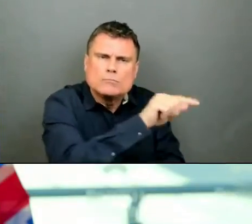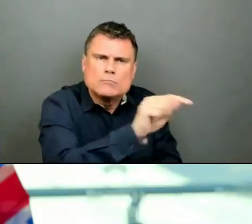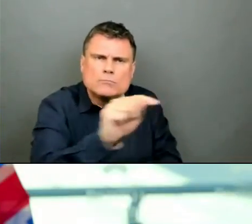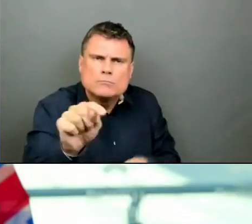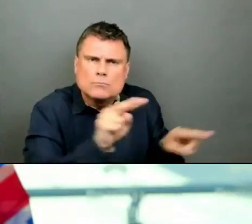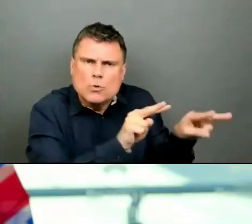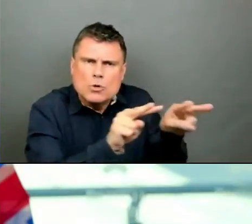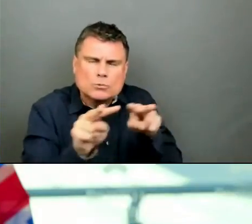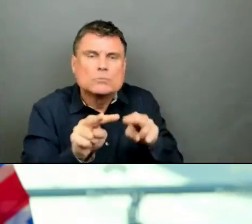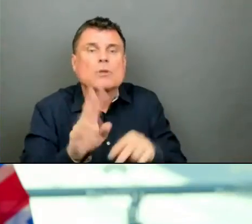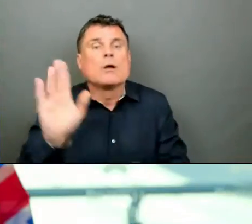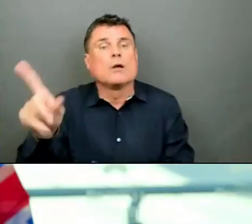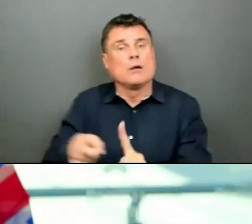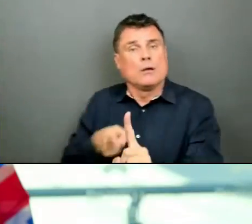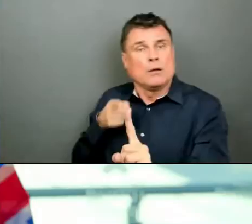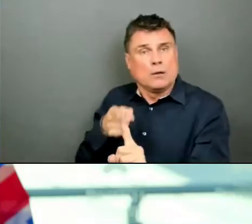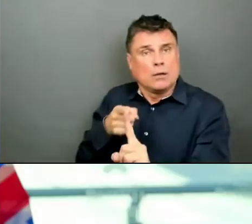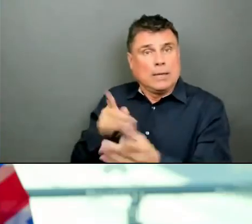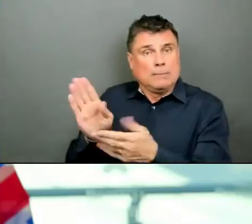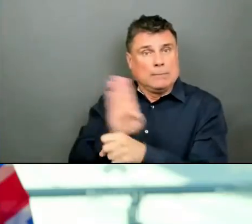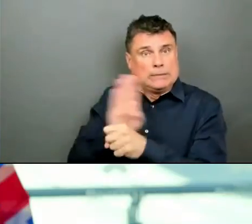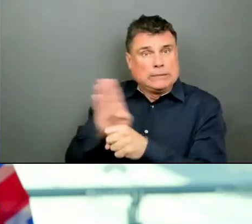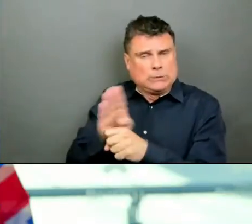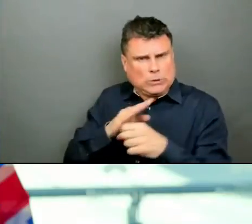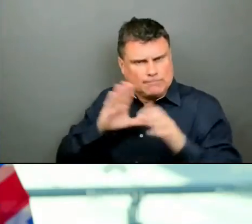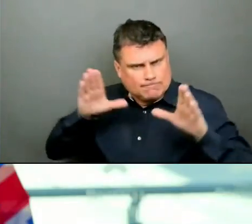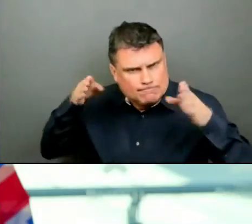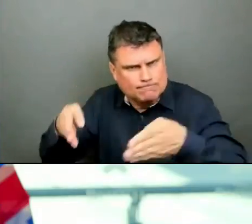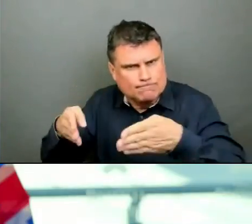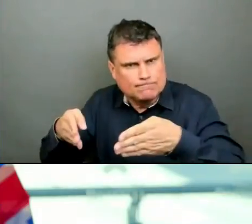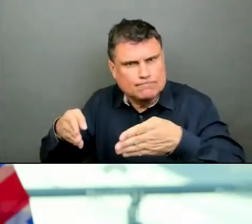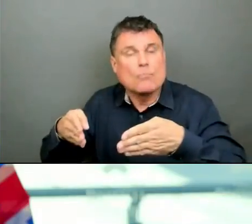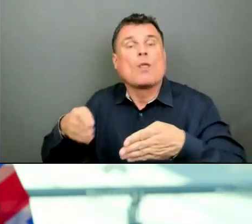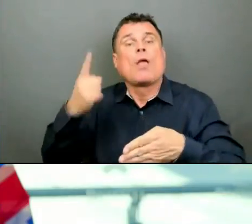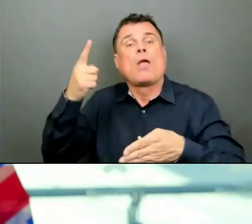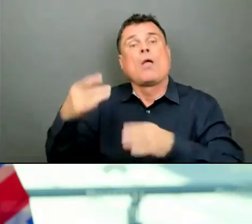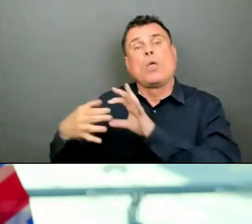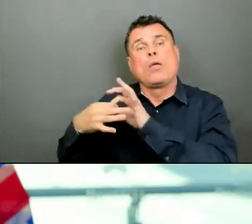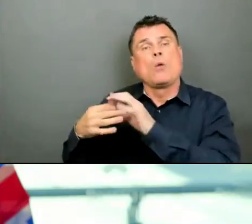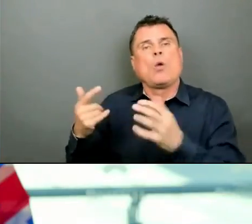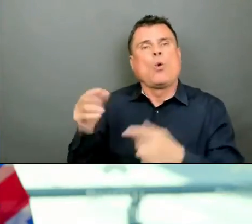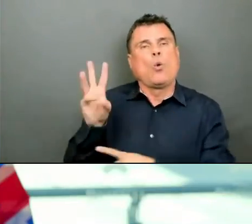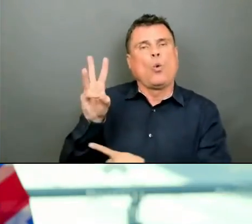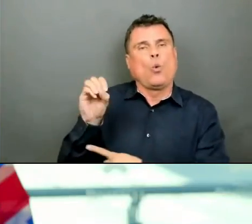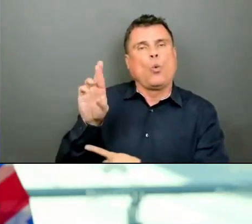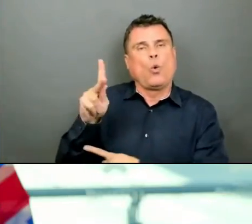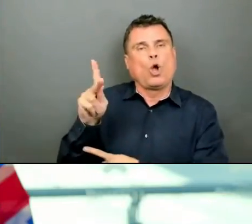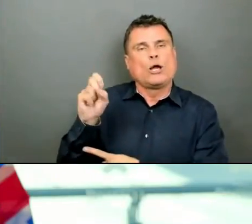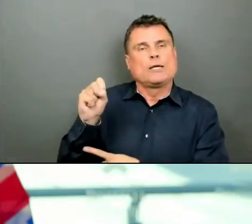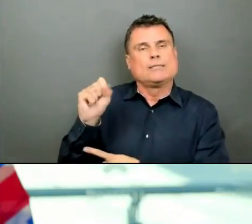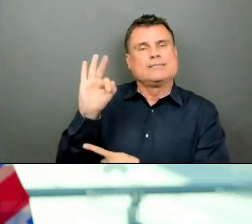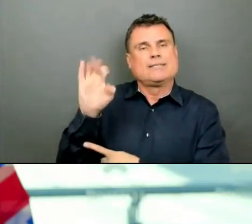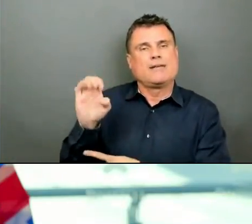work places are at highest risk and how can we manage out breaks and clusters in those work places.